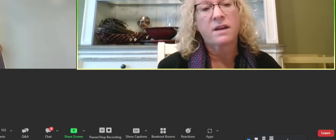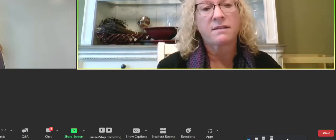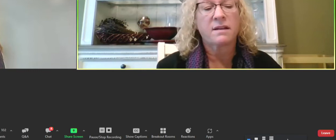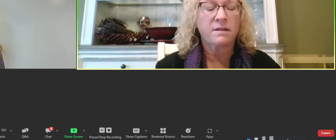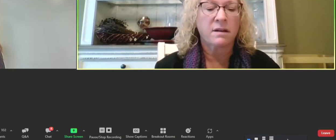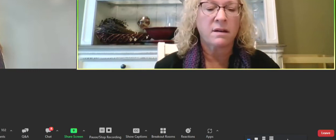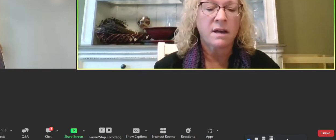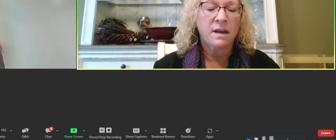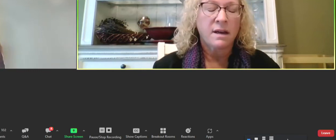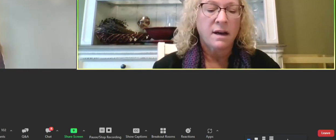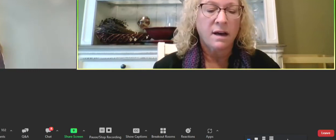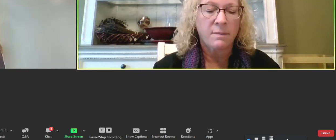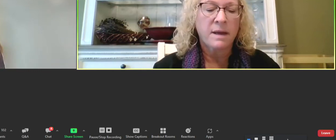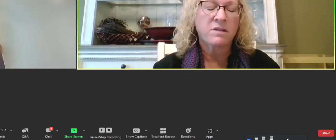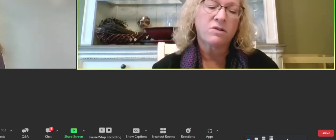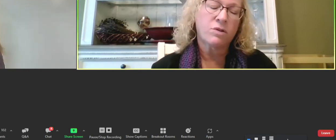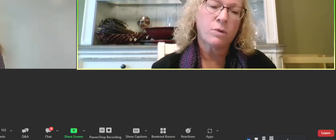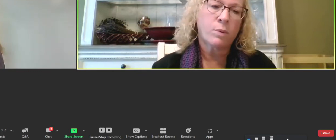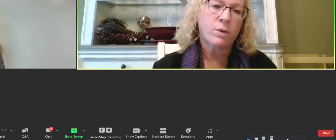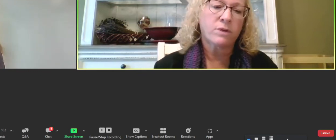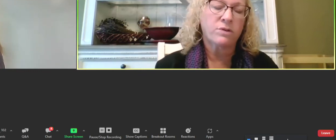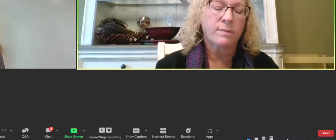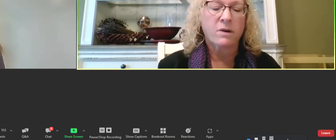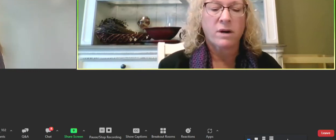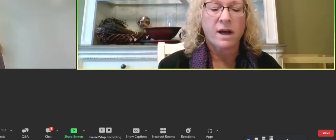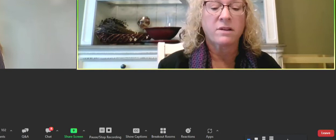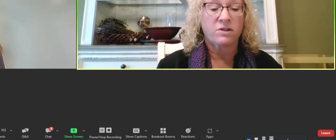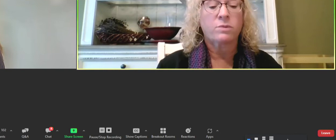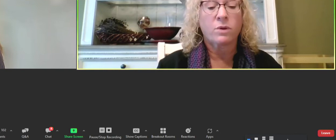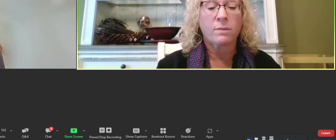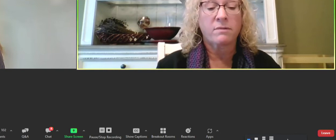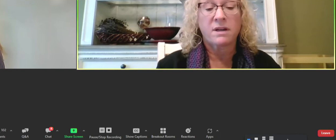I sent a message through a portal to my cardiologist with all my readings